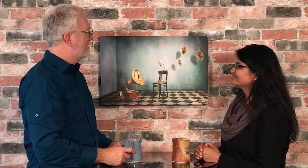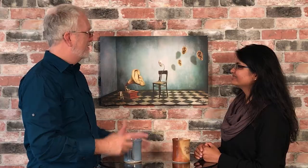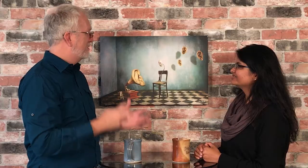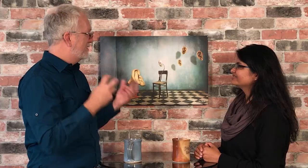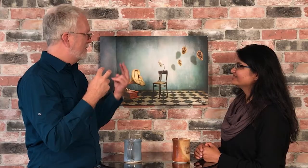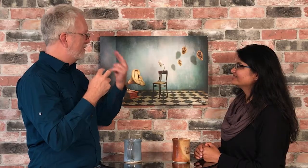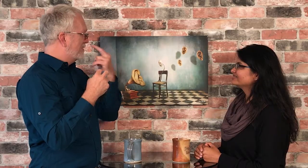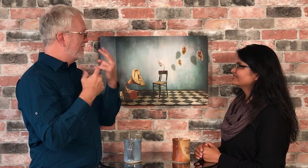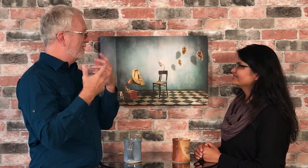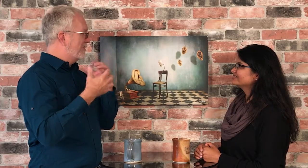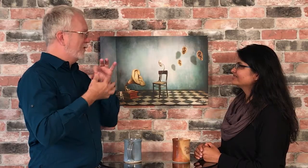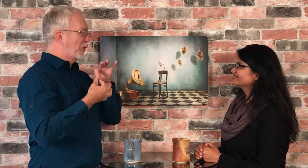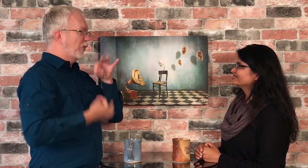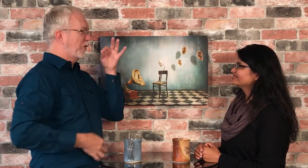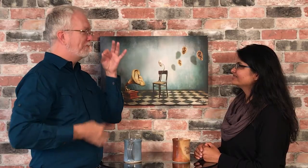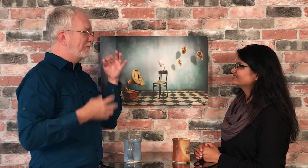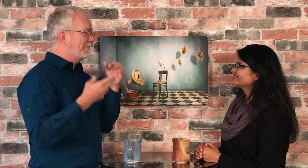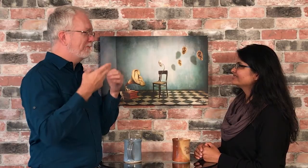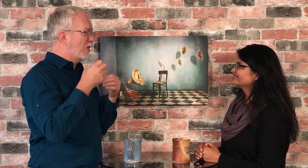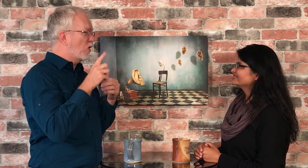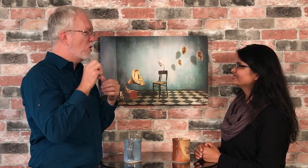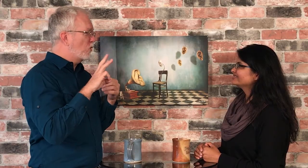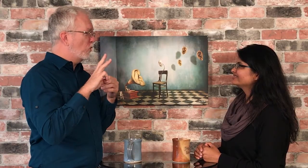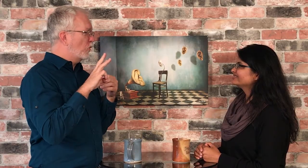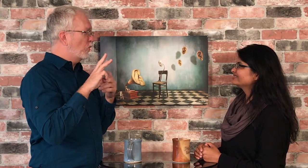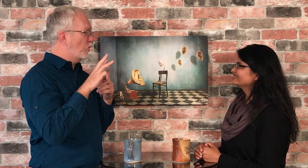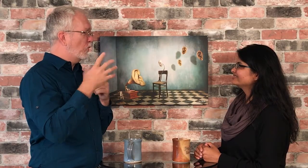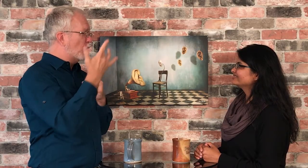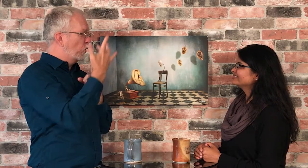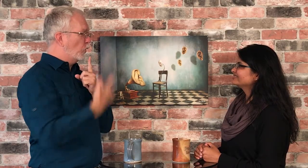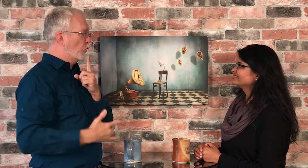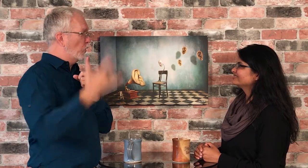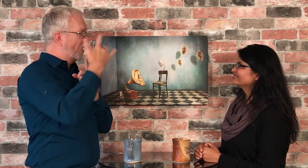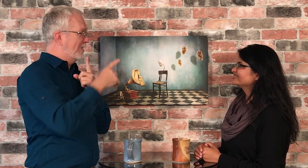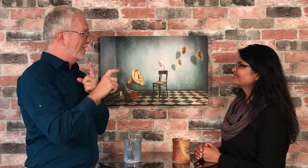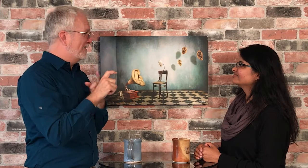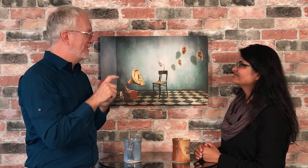Looking at yourself as hollow?